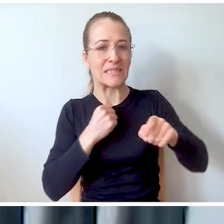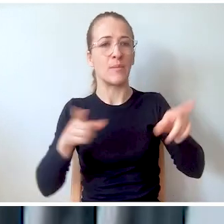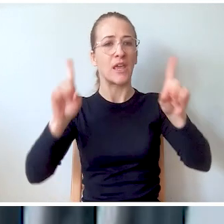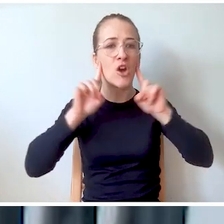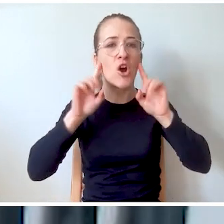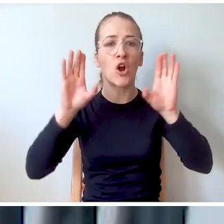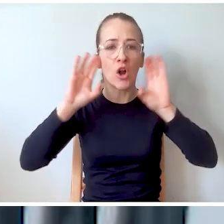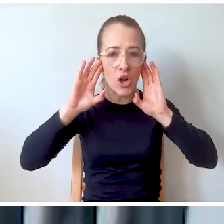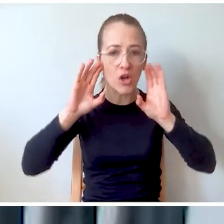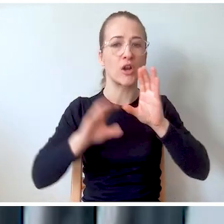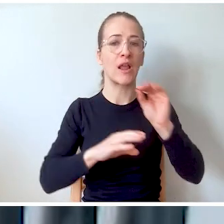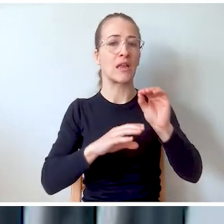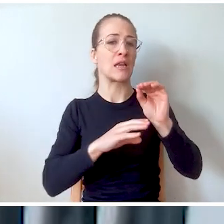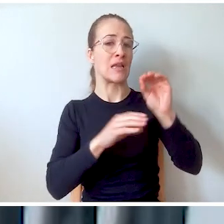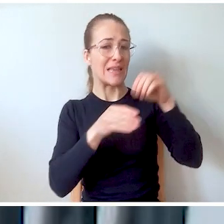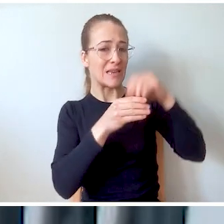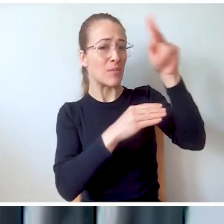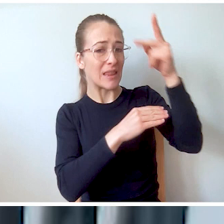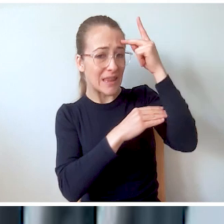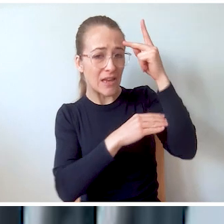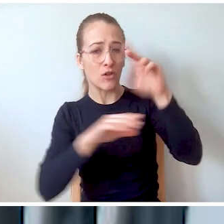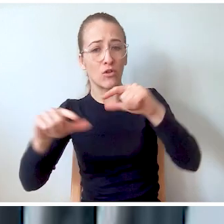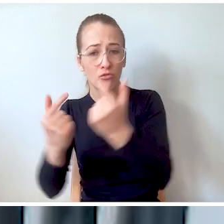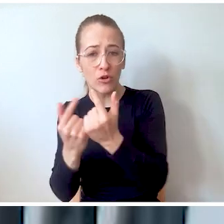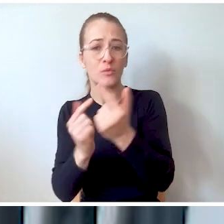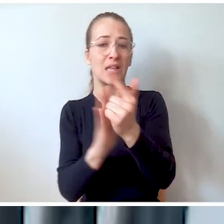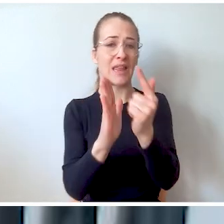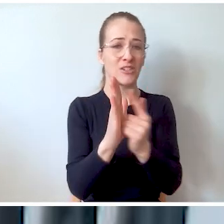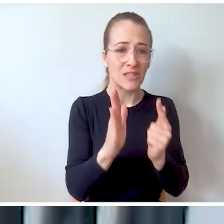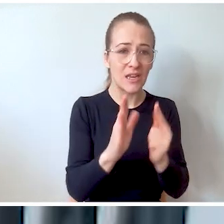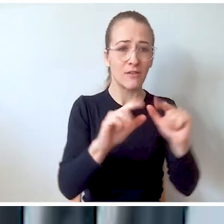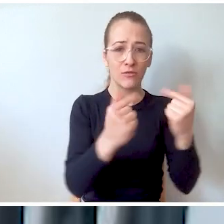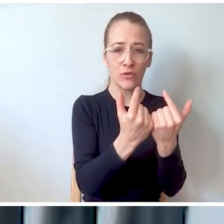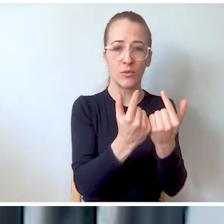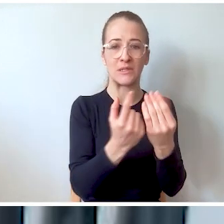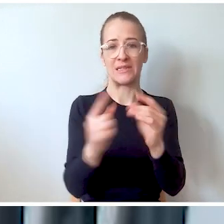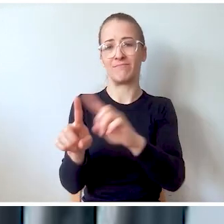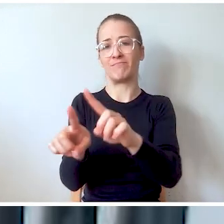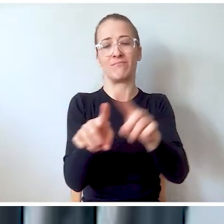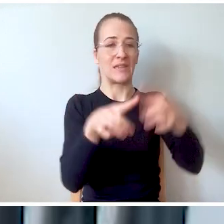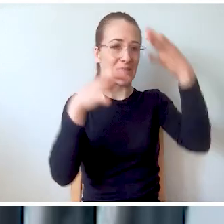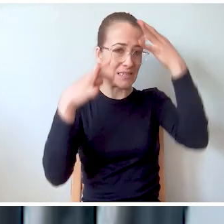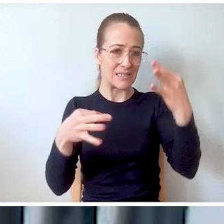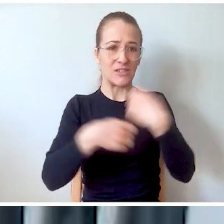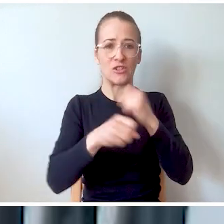in political circles and legislative circles and all the different decision making bodies.